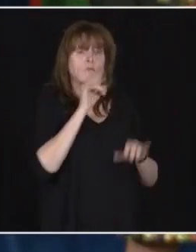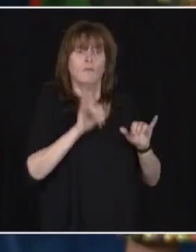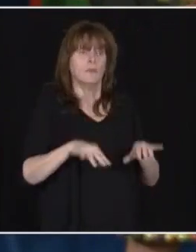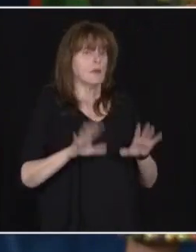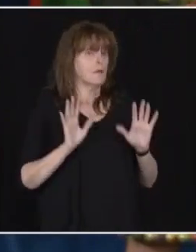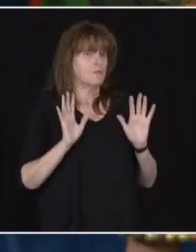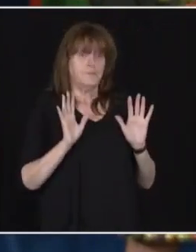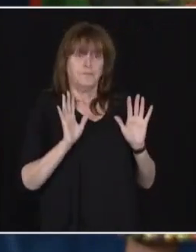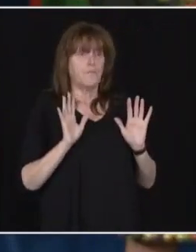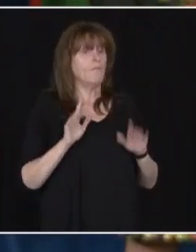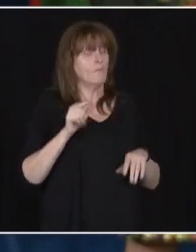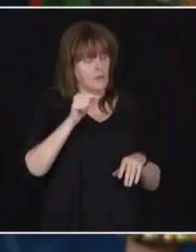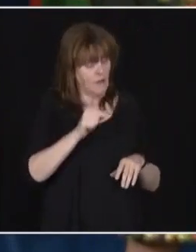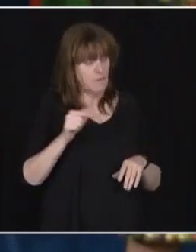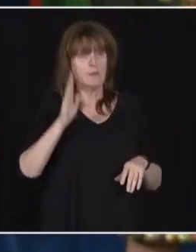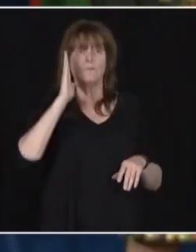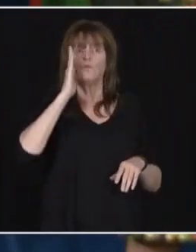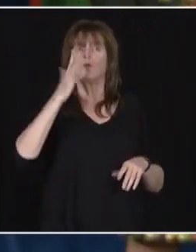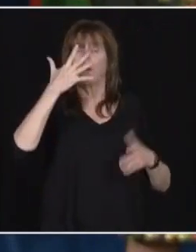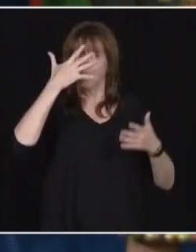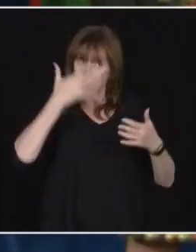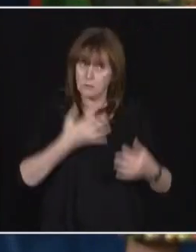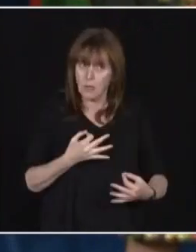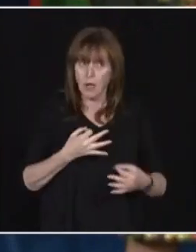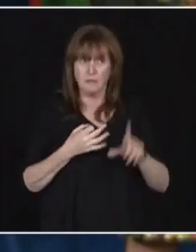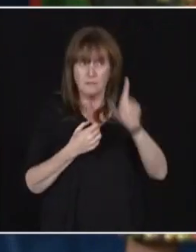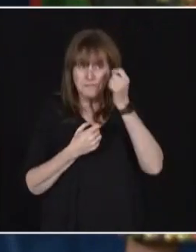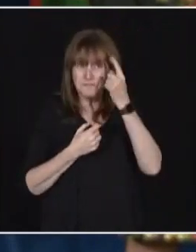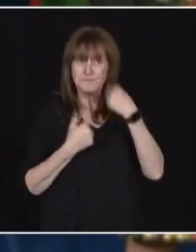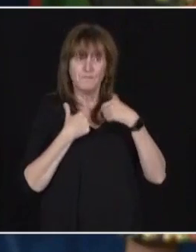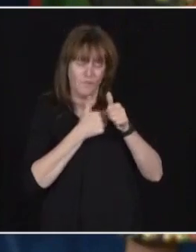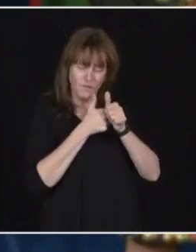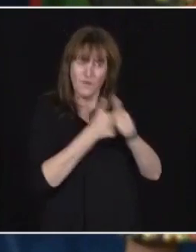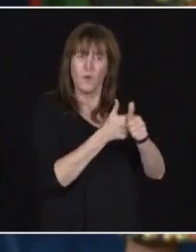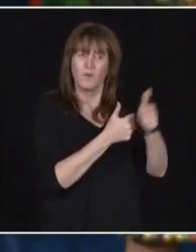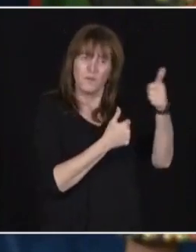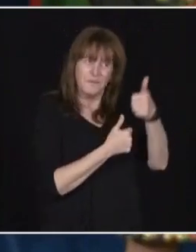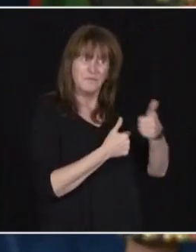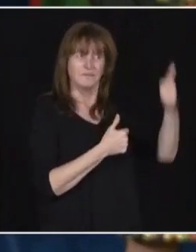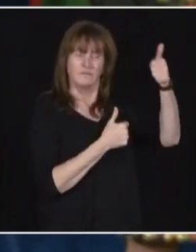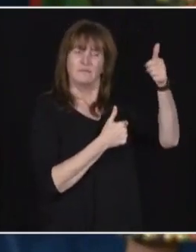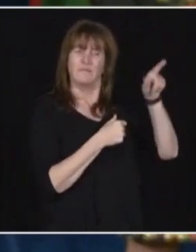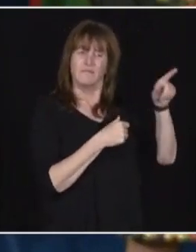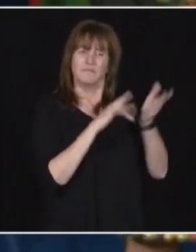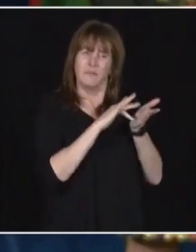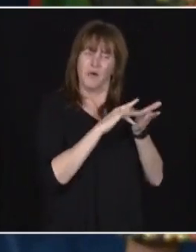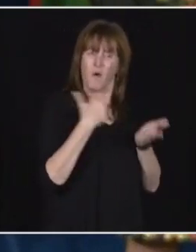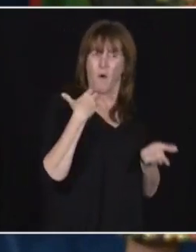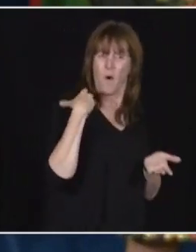Thank you for the question, I would not read into that at all. The government will be making that decision following the